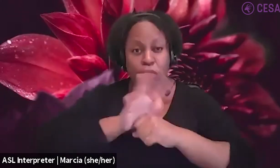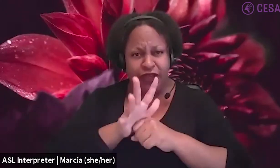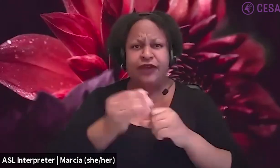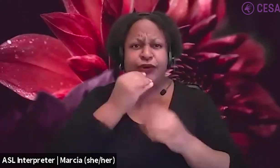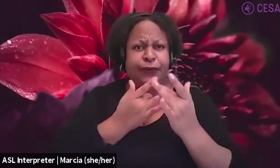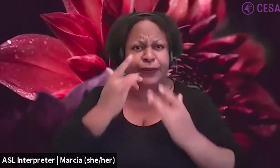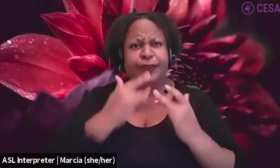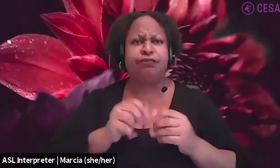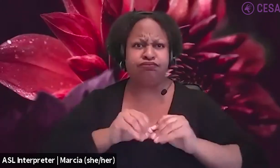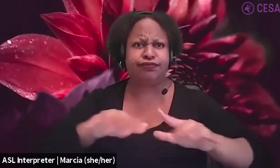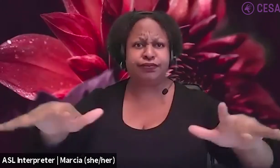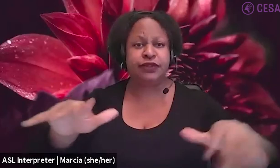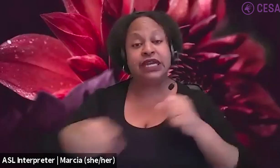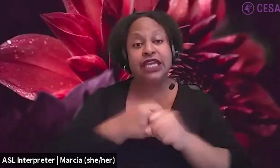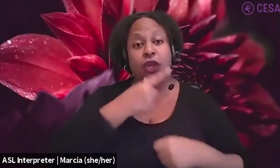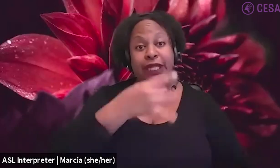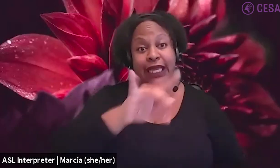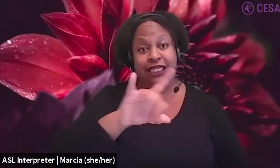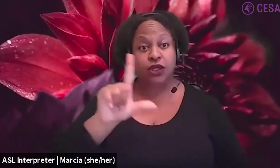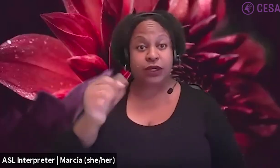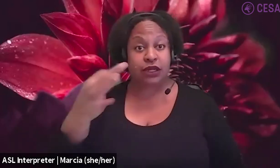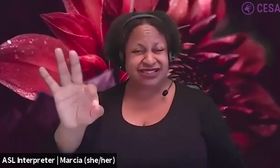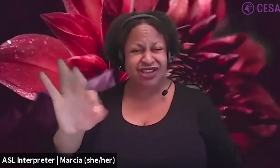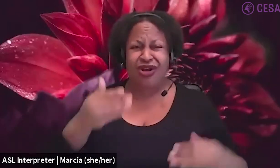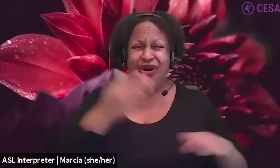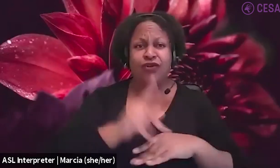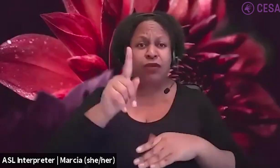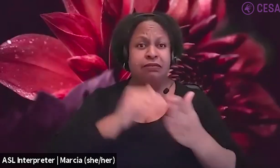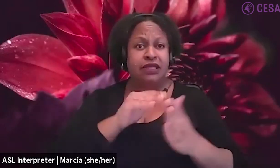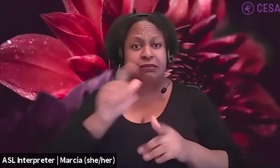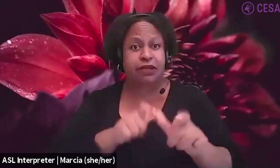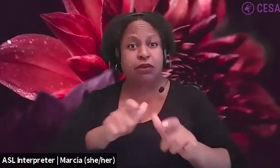In 2018 - 2019, there was over one million reported visits to a food bank in Canada